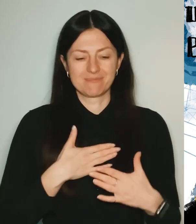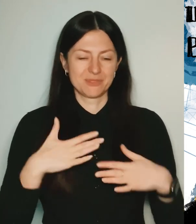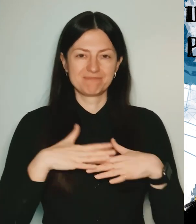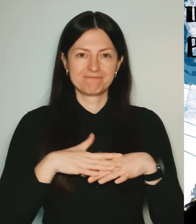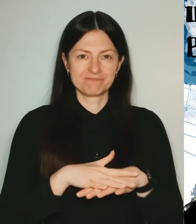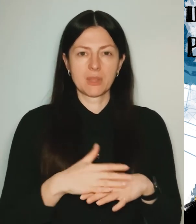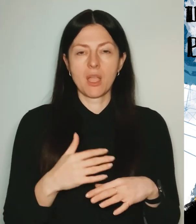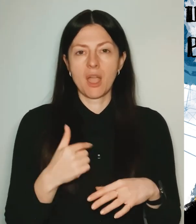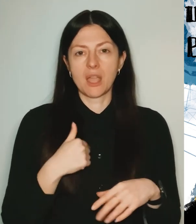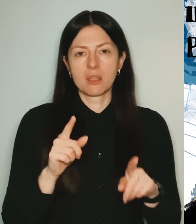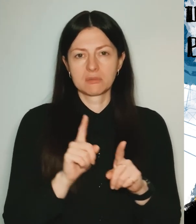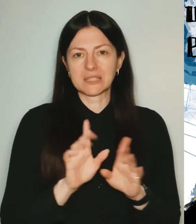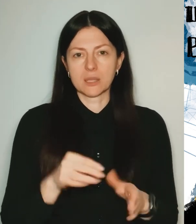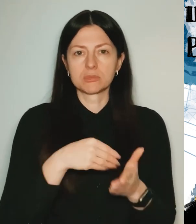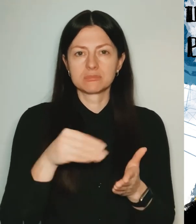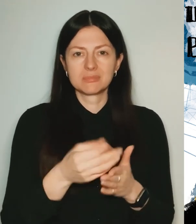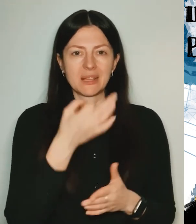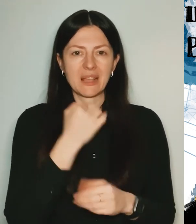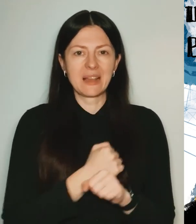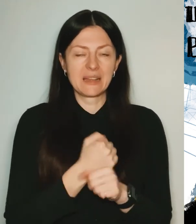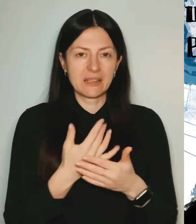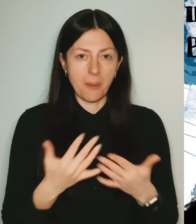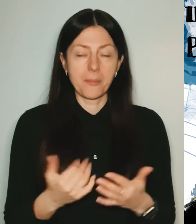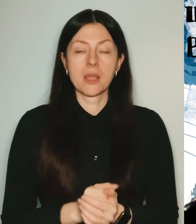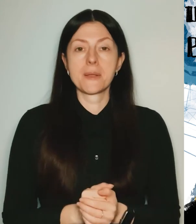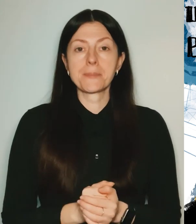According to my calculations, the amount I had should have been enough for a month. I also bought medicine.